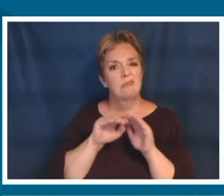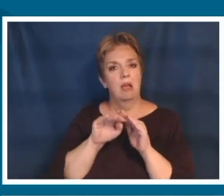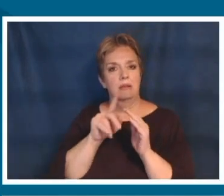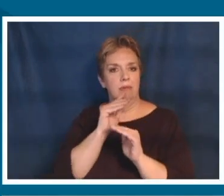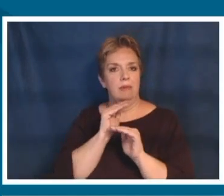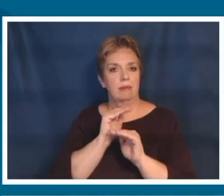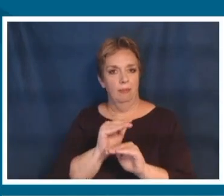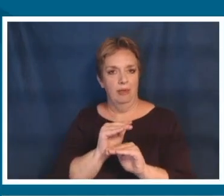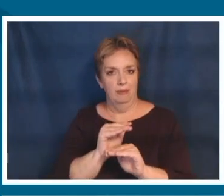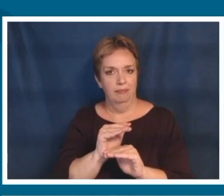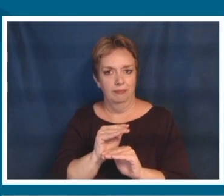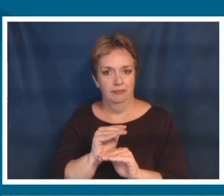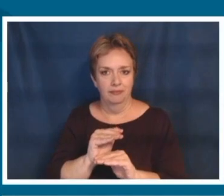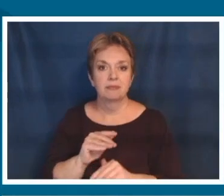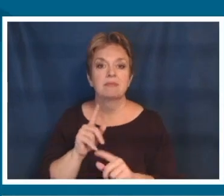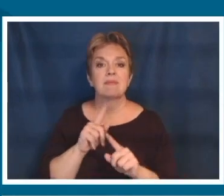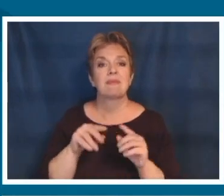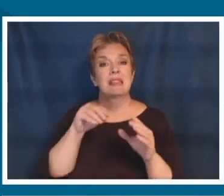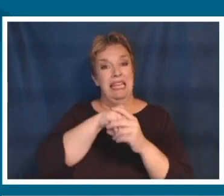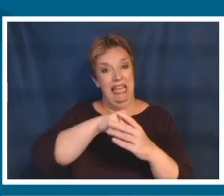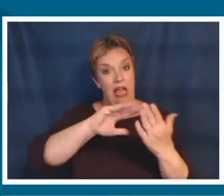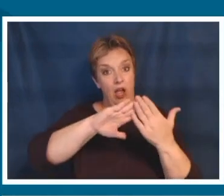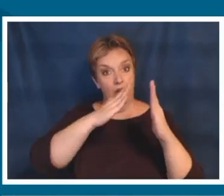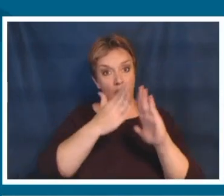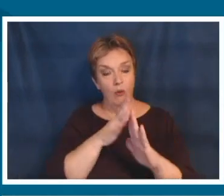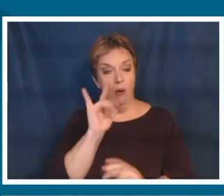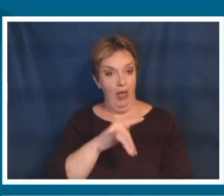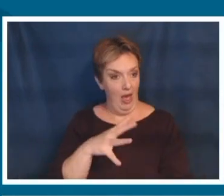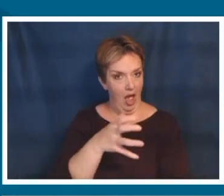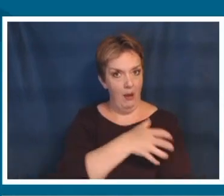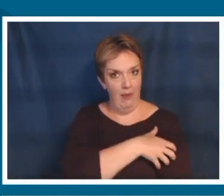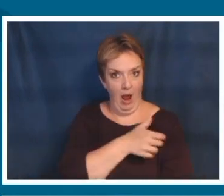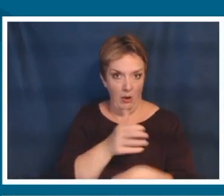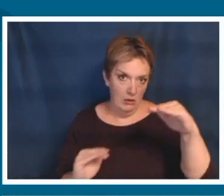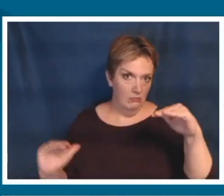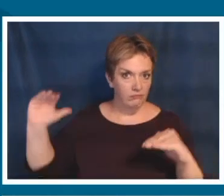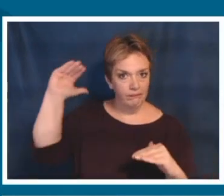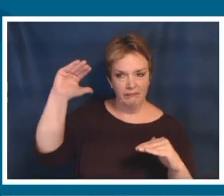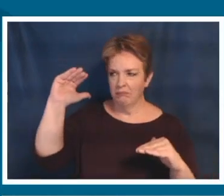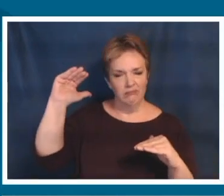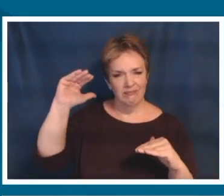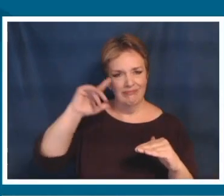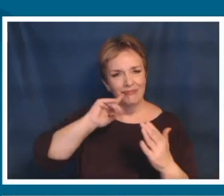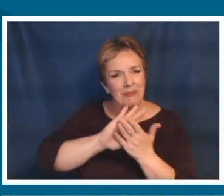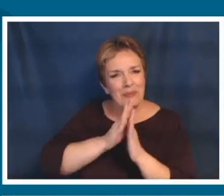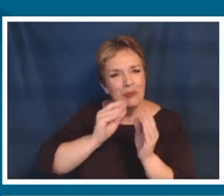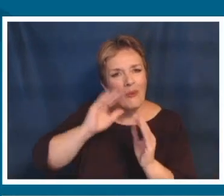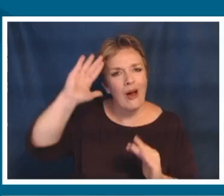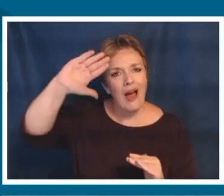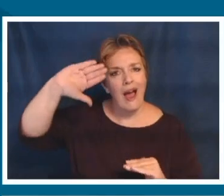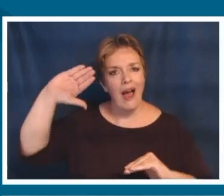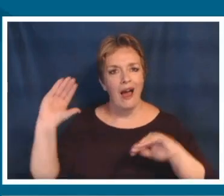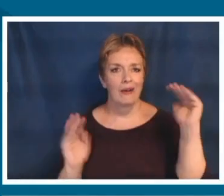changes the power dynamic you're on other people's turf you know and so